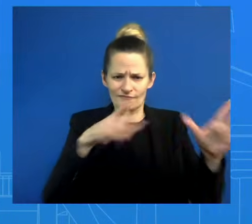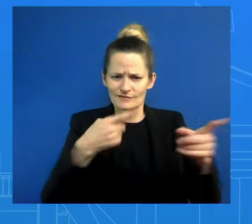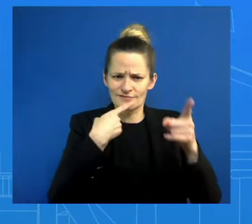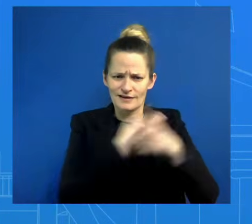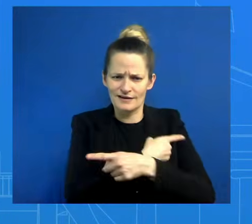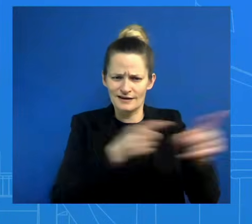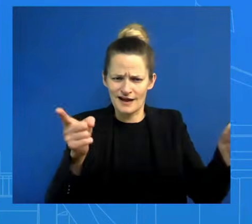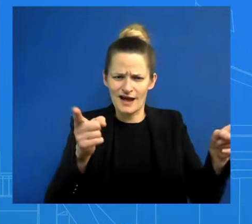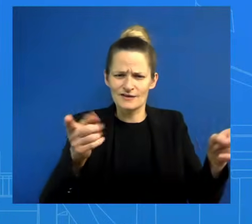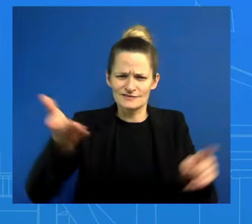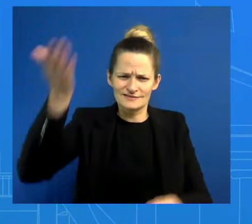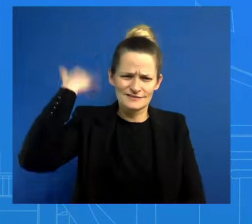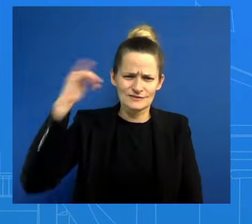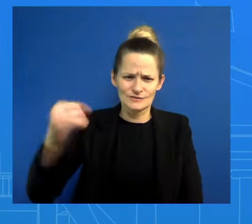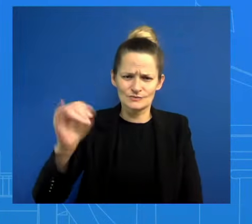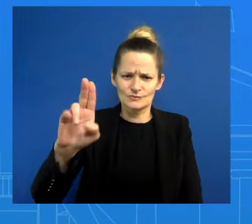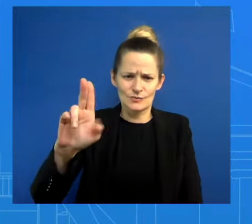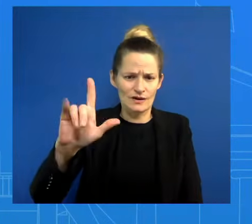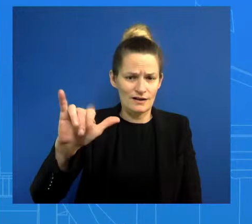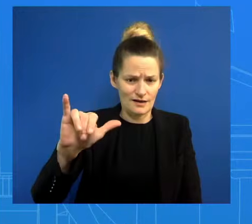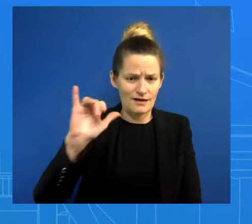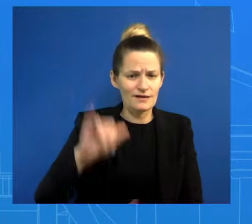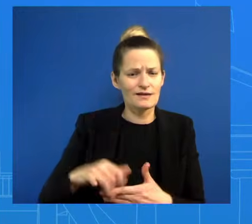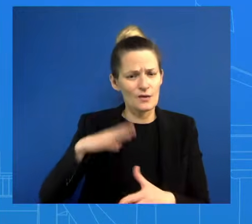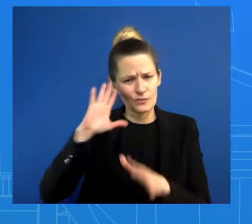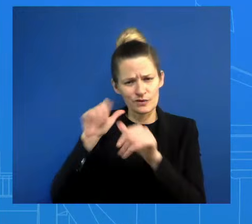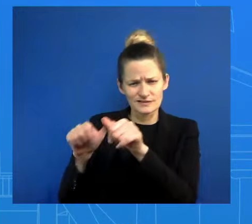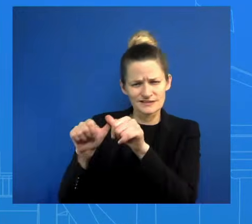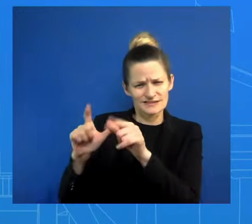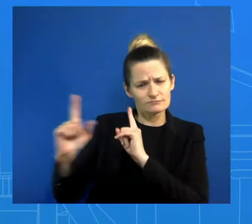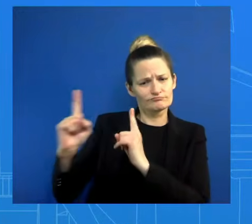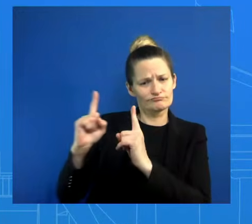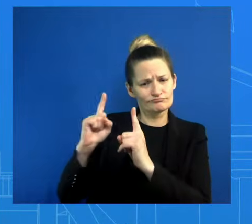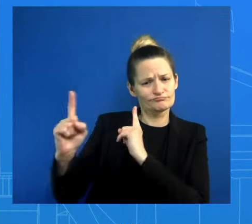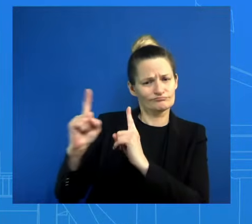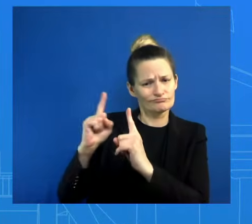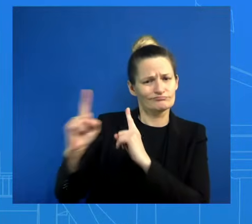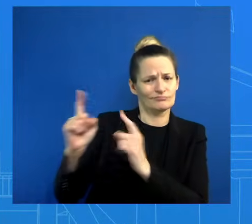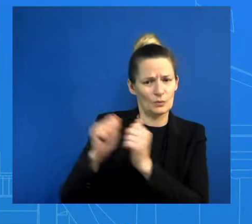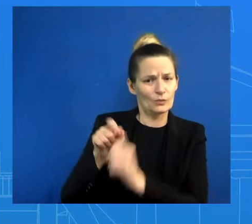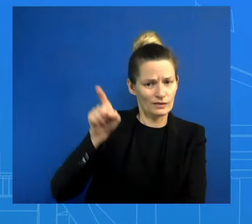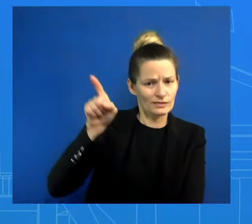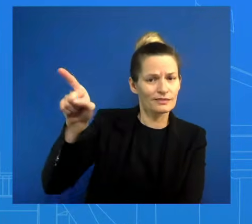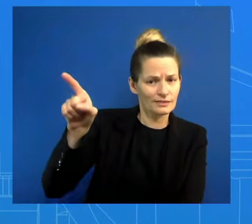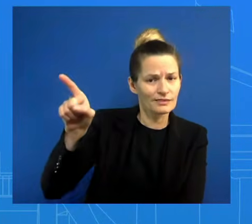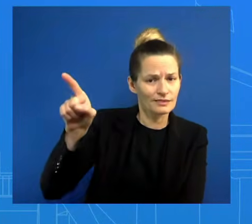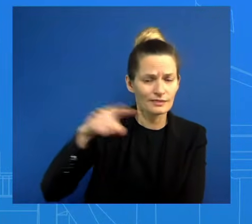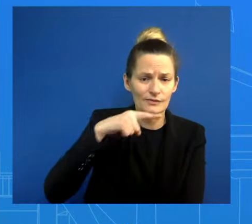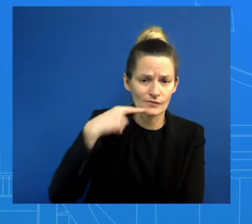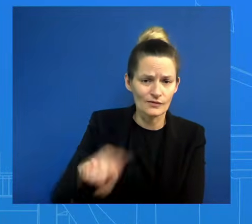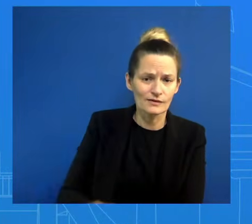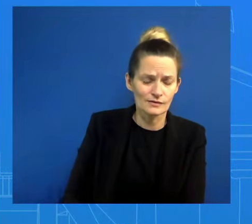to get Paul Whelan home, in every -- in every conversation over the last several months, we worked very hard to get the both of them home.